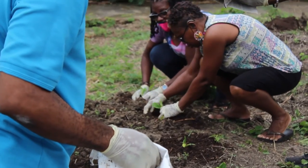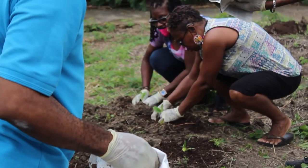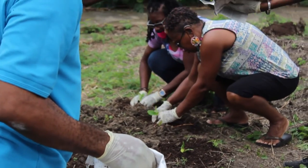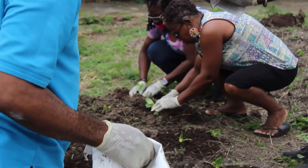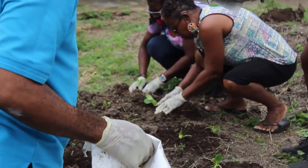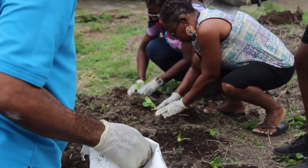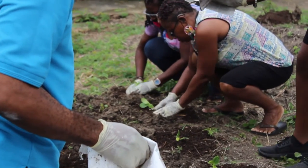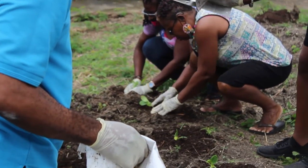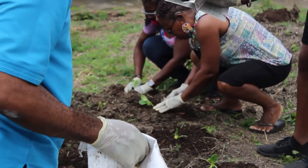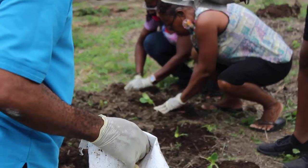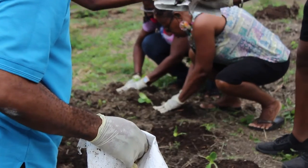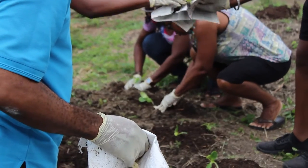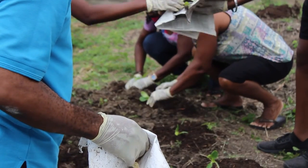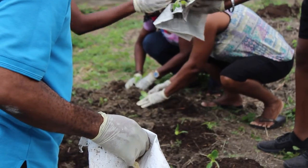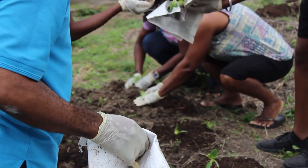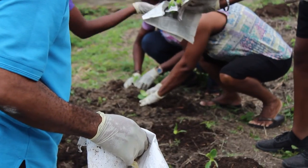oh